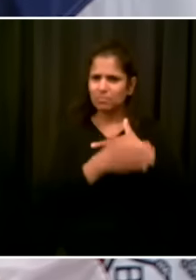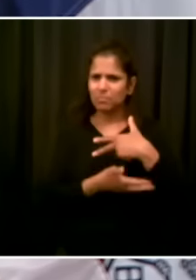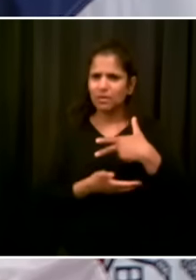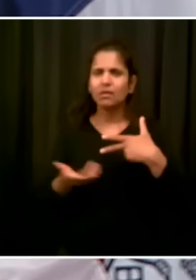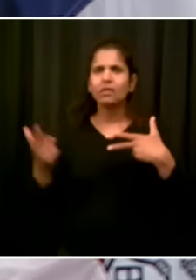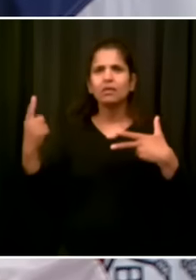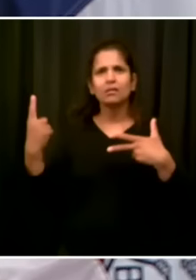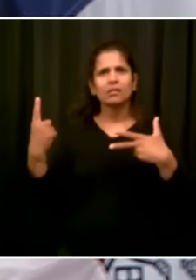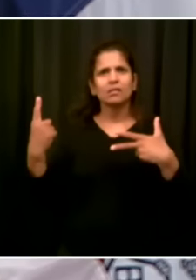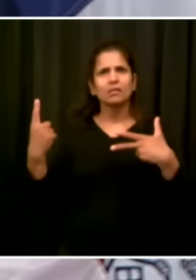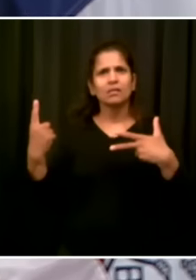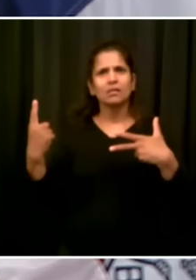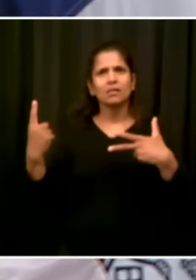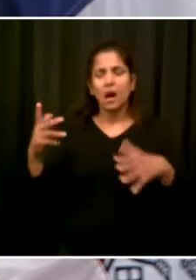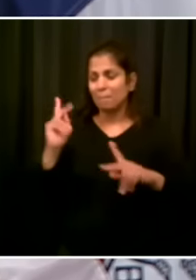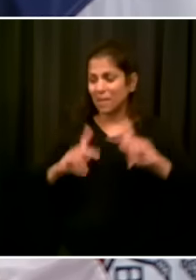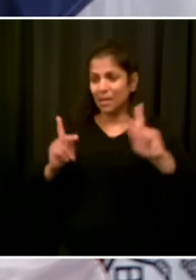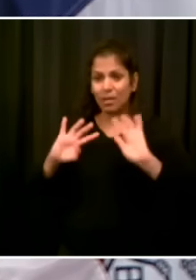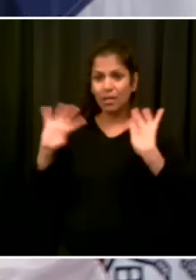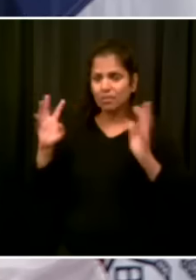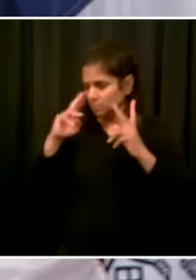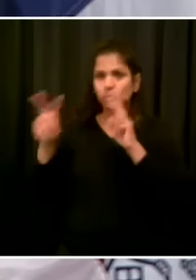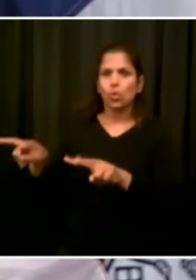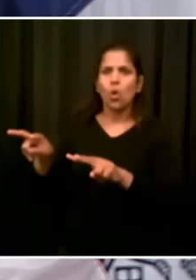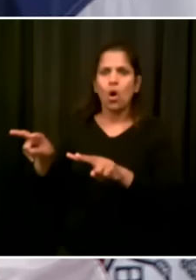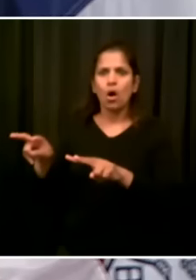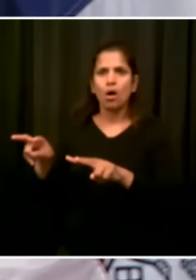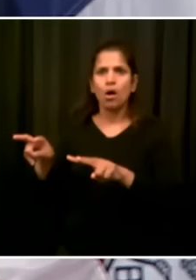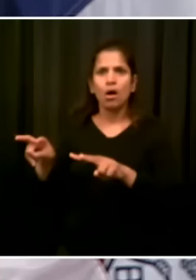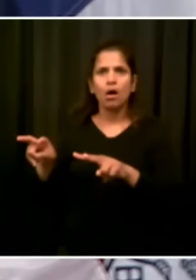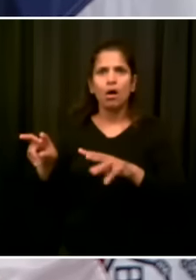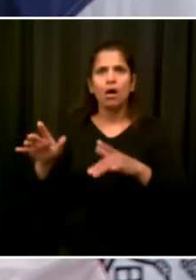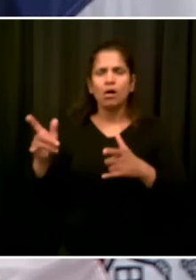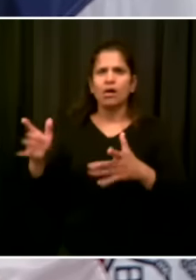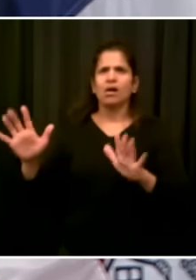AT ALL X I WILL SAY AGAIN, IT IS THE RESPONSIBILITY OF THE POLICE,